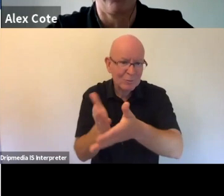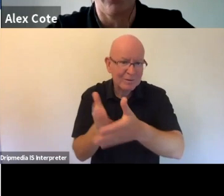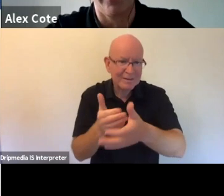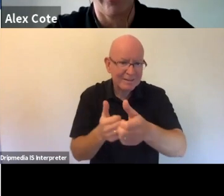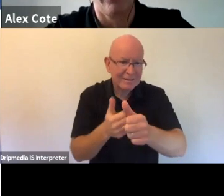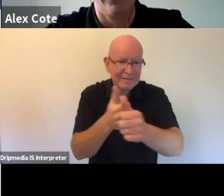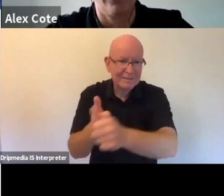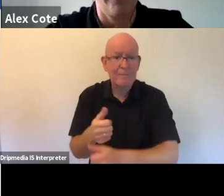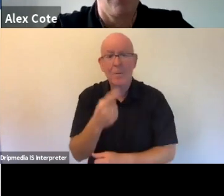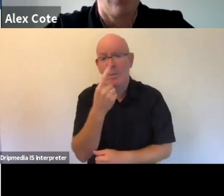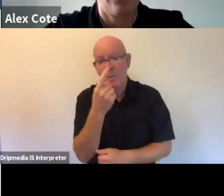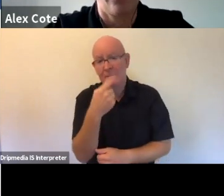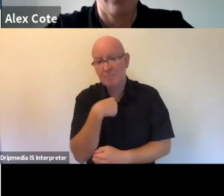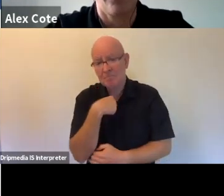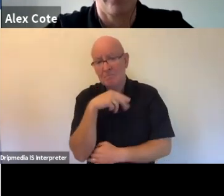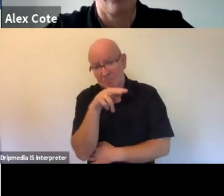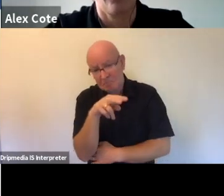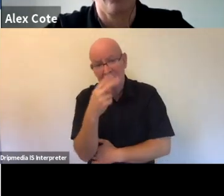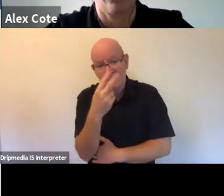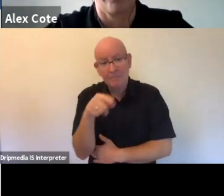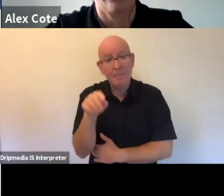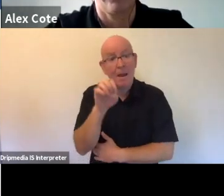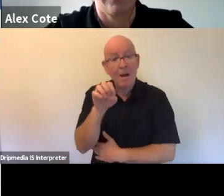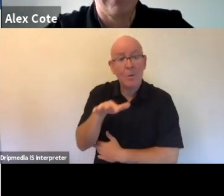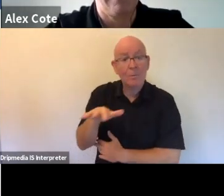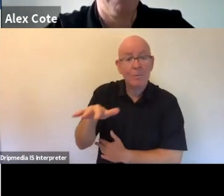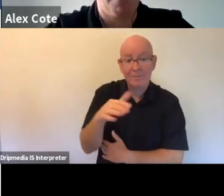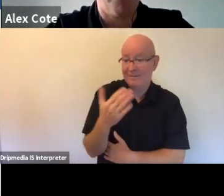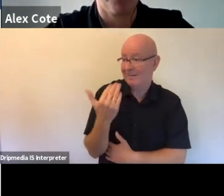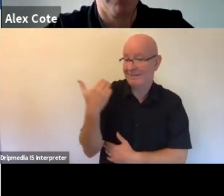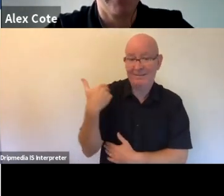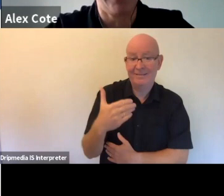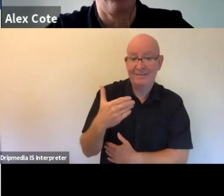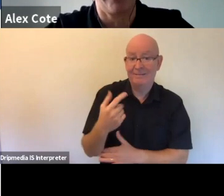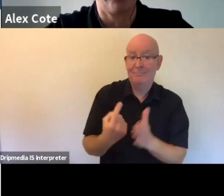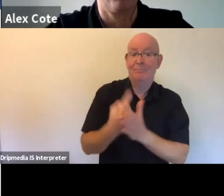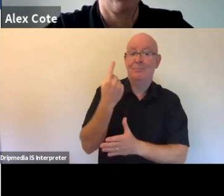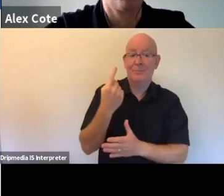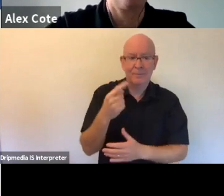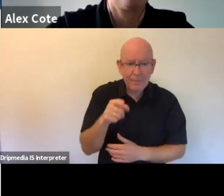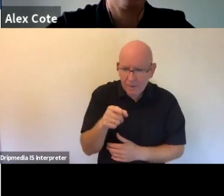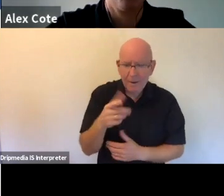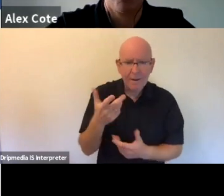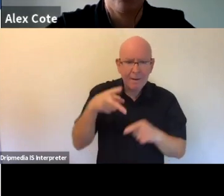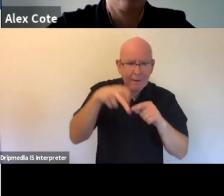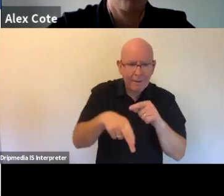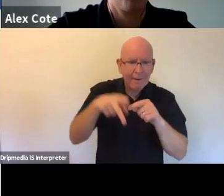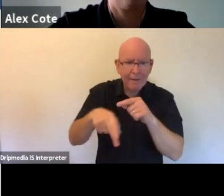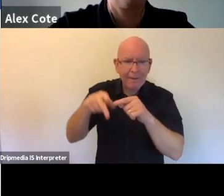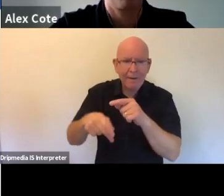which we will share with you on socialprotection.org and other media. And we are looking forward to continuing this conversation.